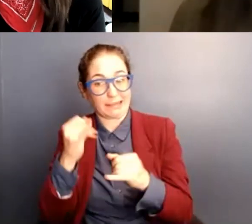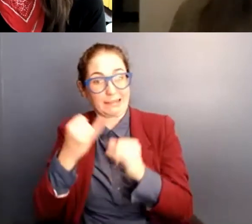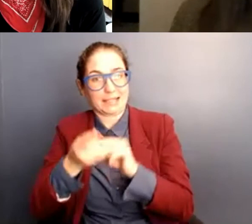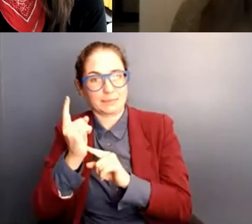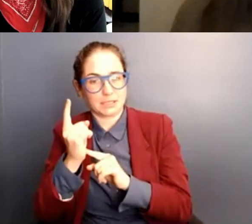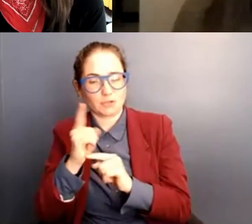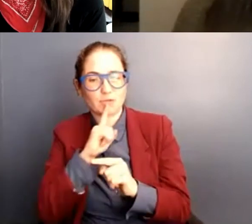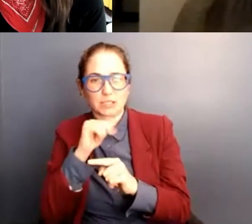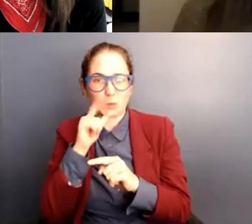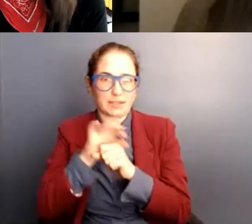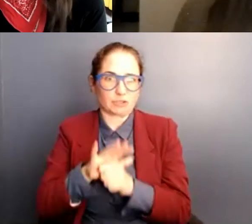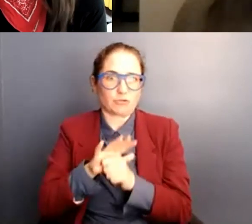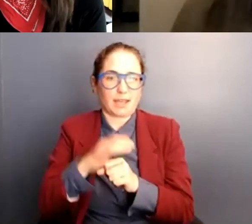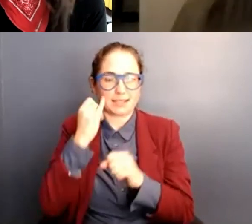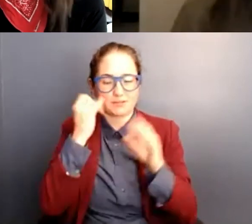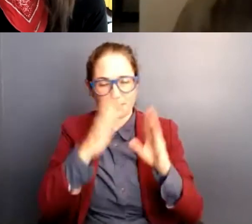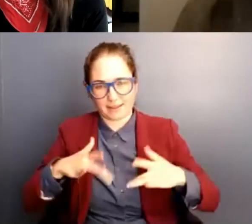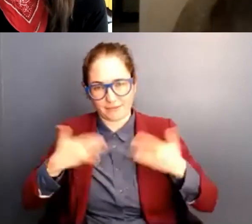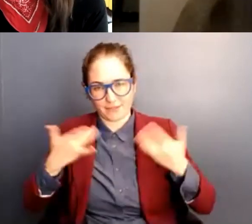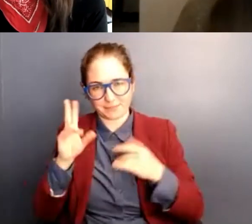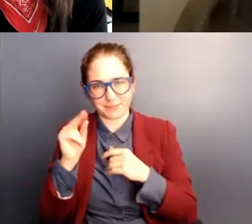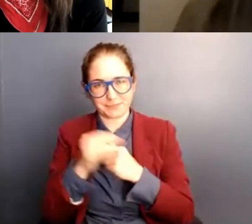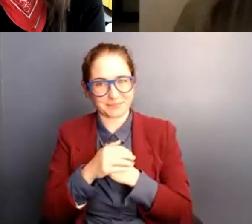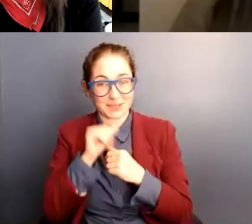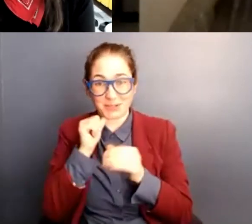stress if you're planning an event. So don't stress yourself out